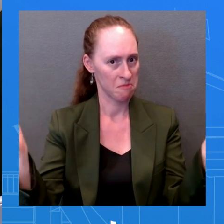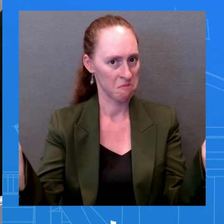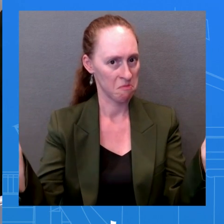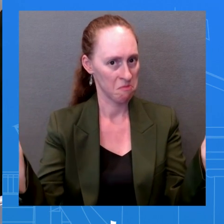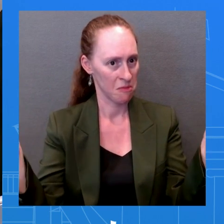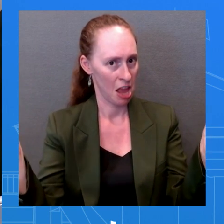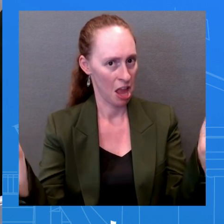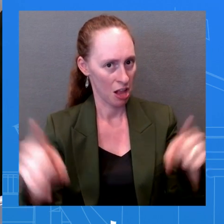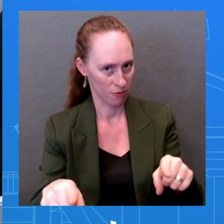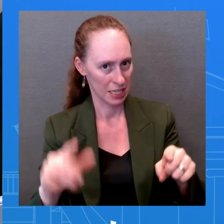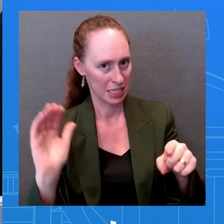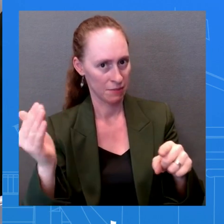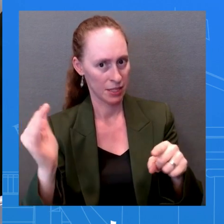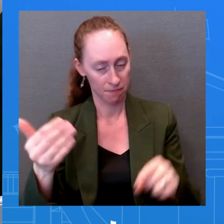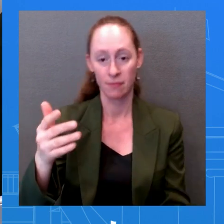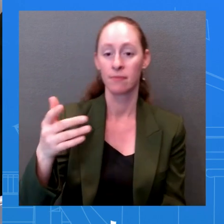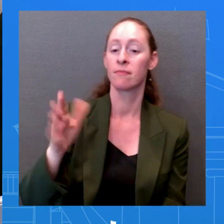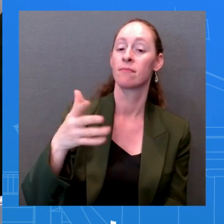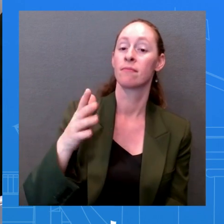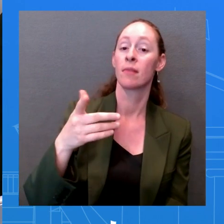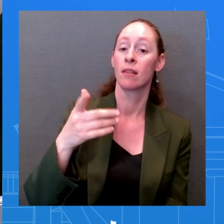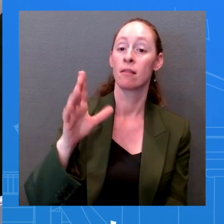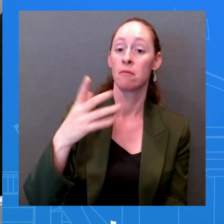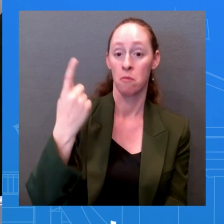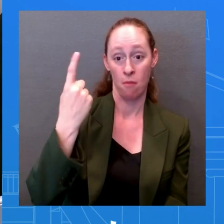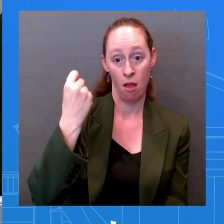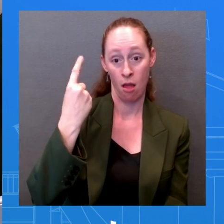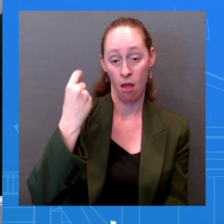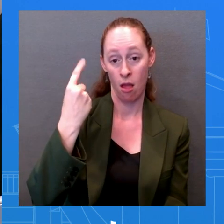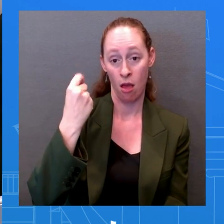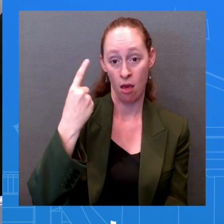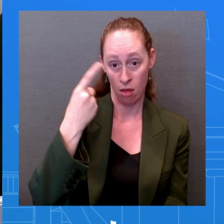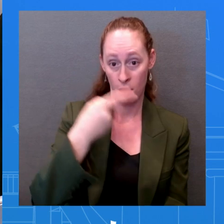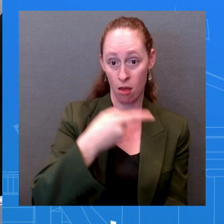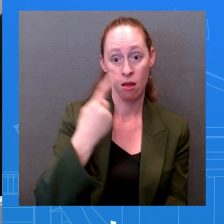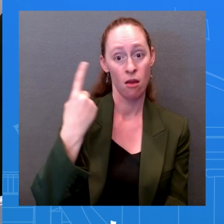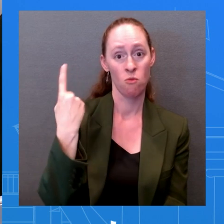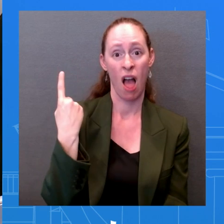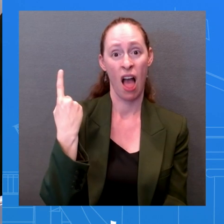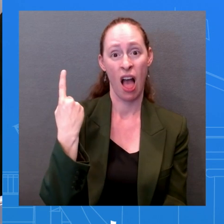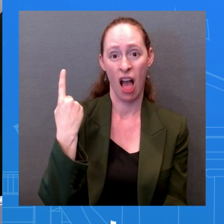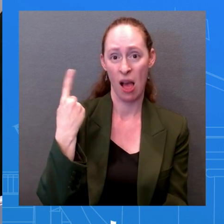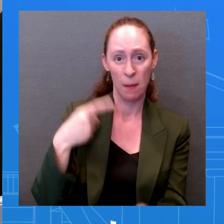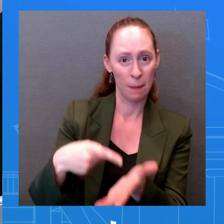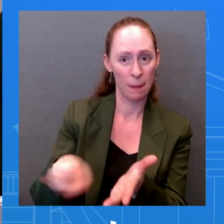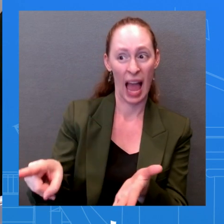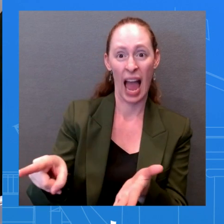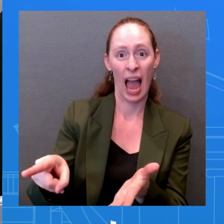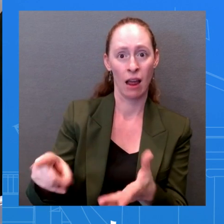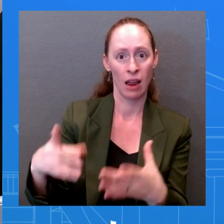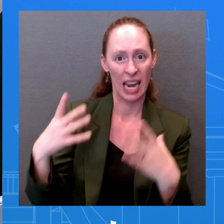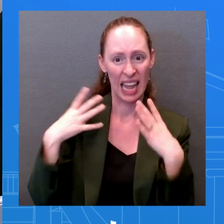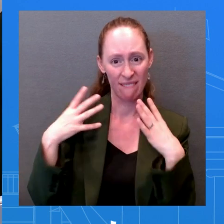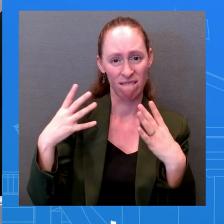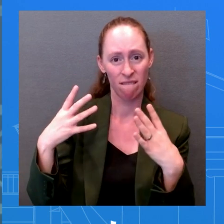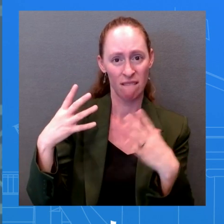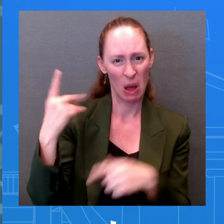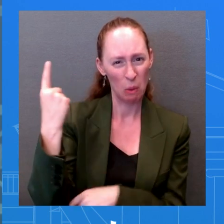The unions asked for 15 paid sick days. Why is that a deal the workers should now accept as it goes to a ratification vote? Ms. Jean-Pierre: So, as you know, Steve,